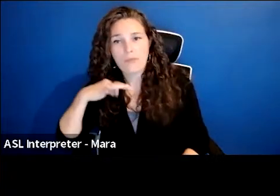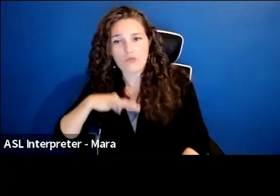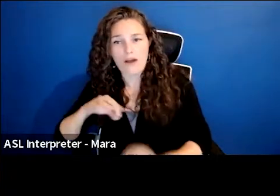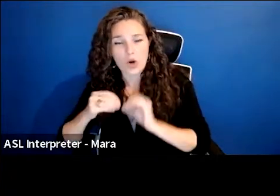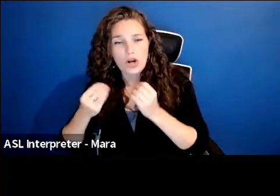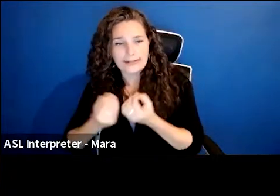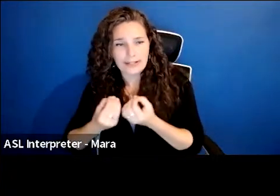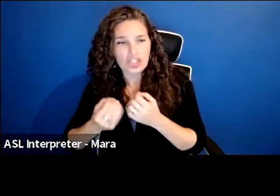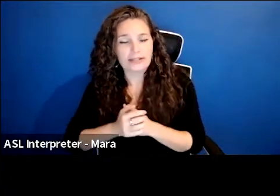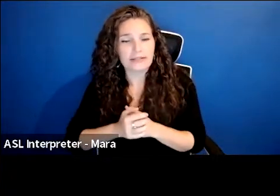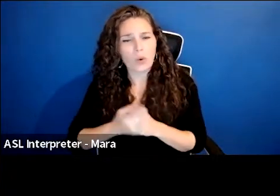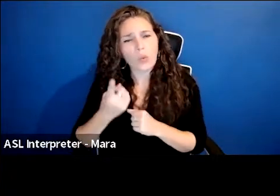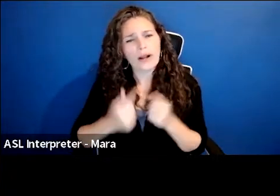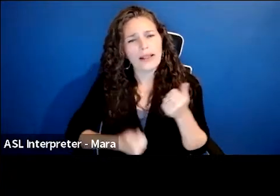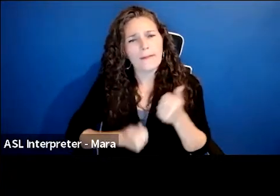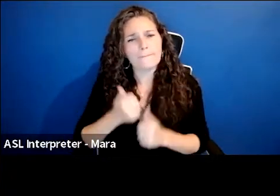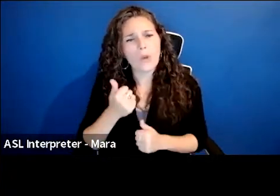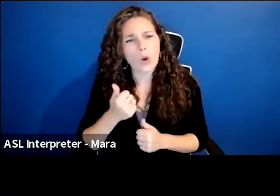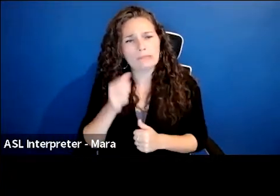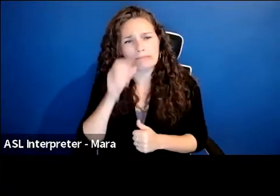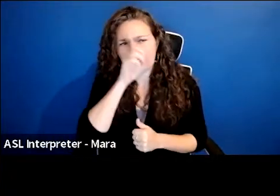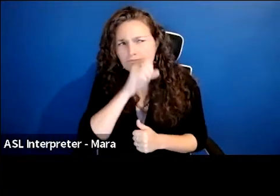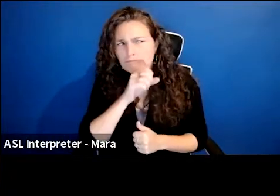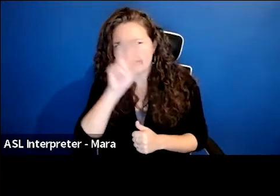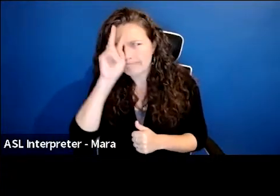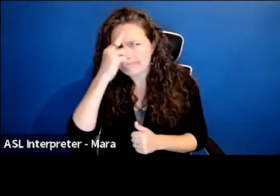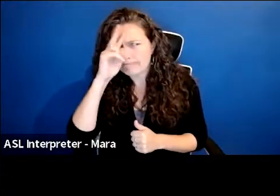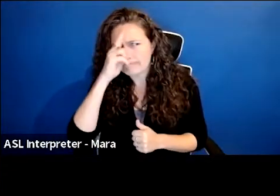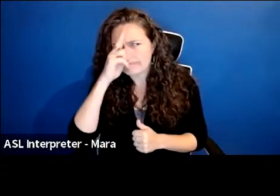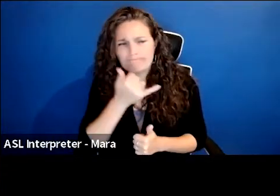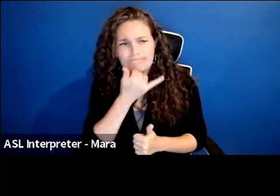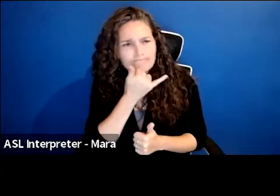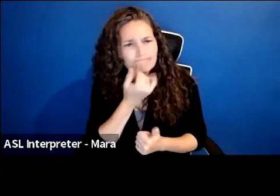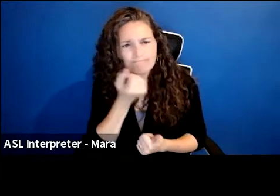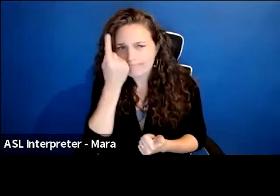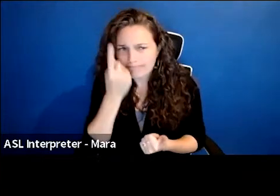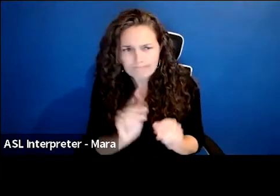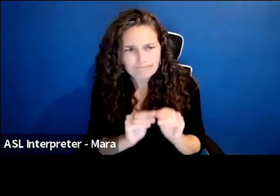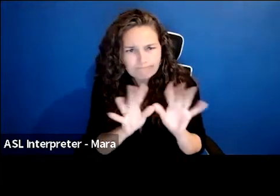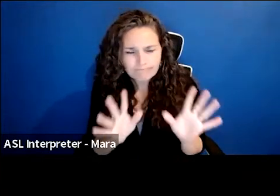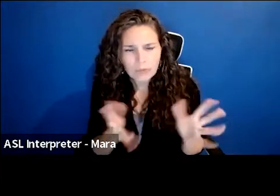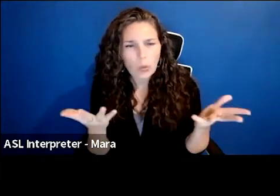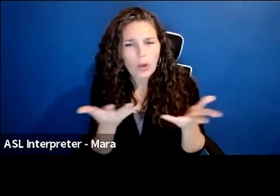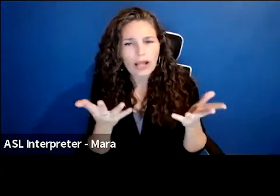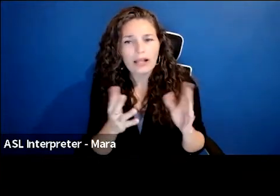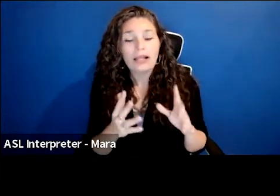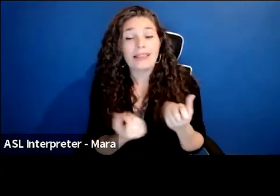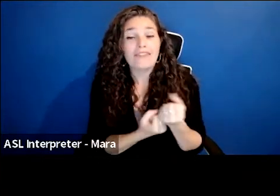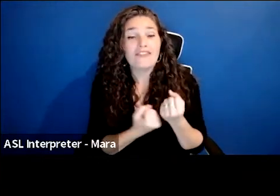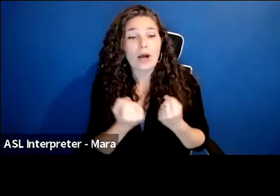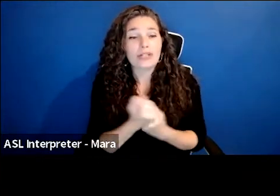I think one of the most misunderstood aspects of the foundation is people think we are a part